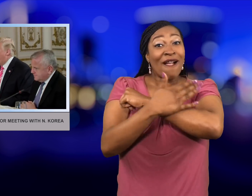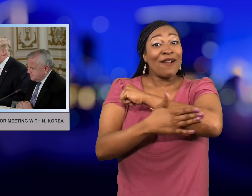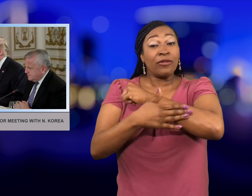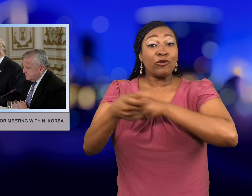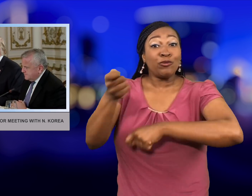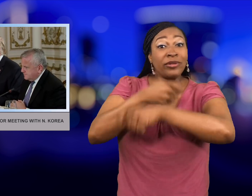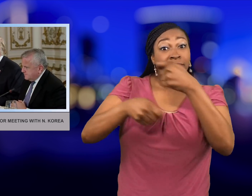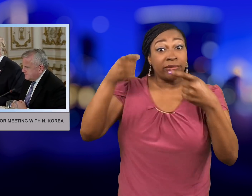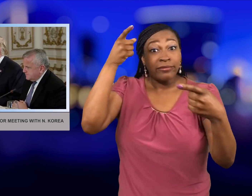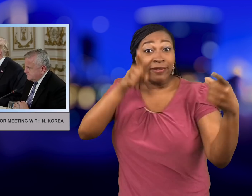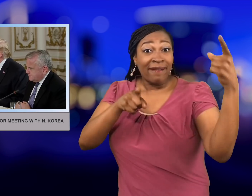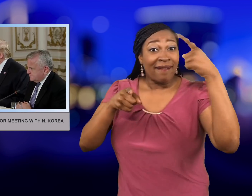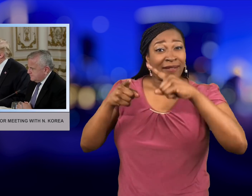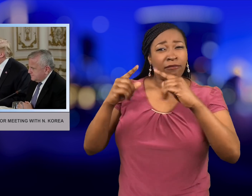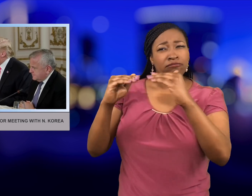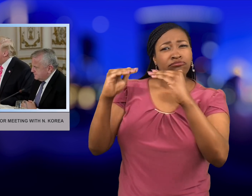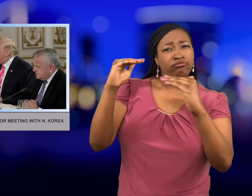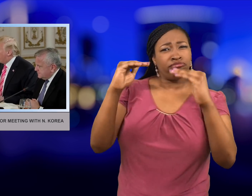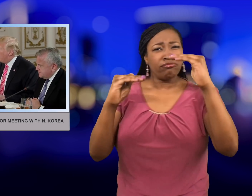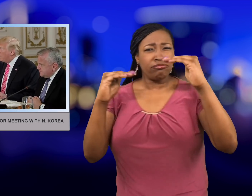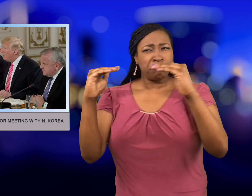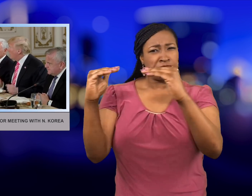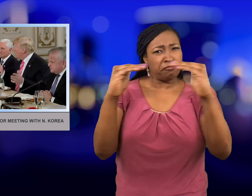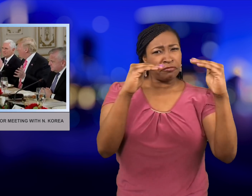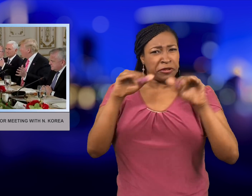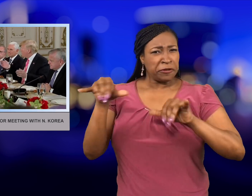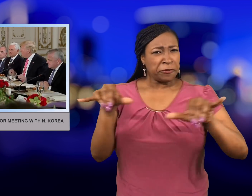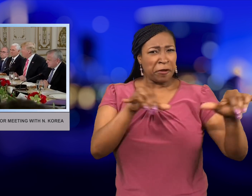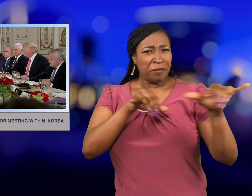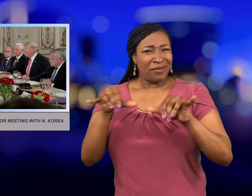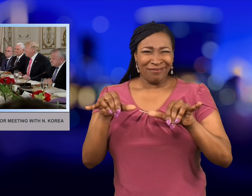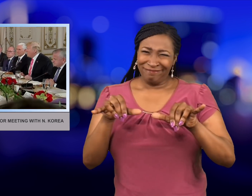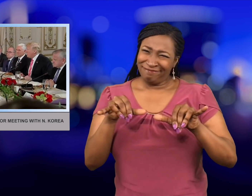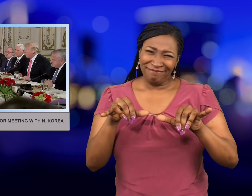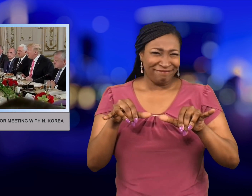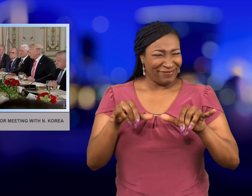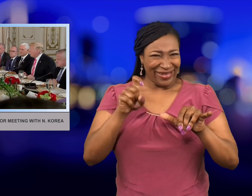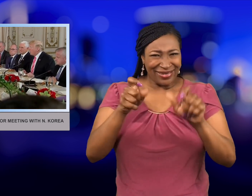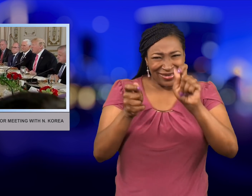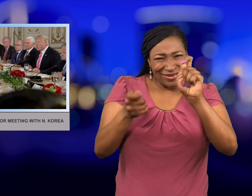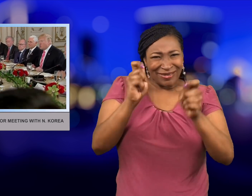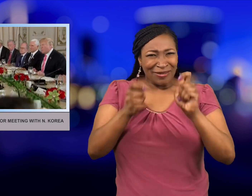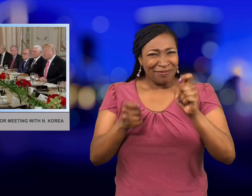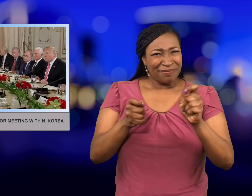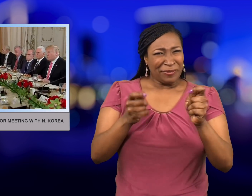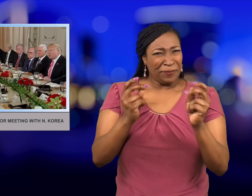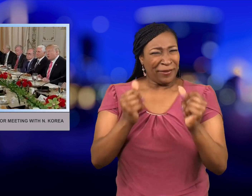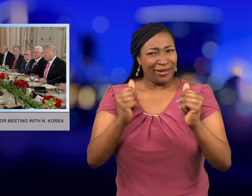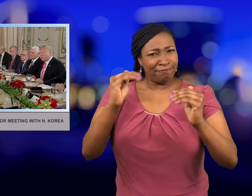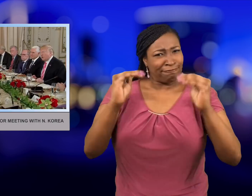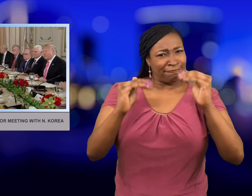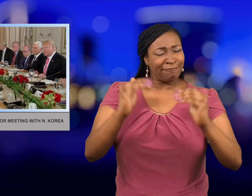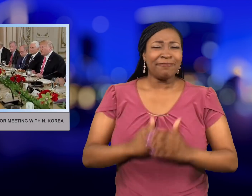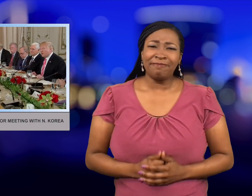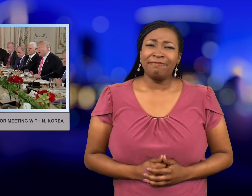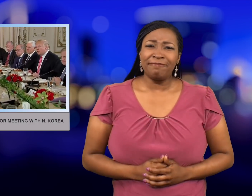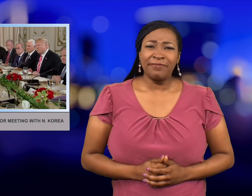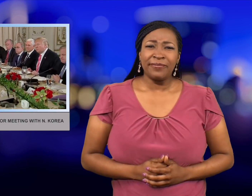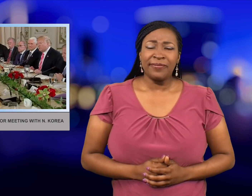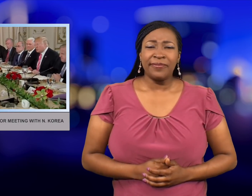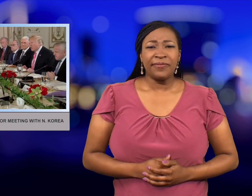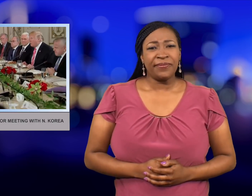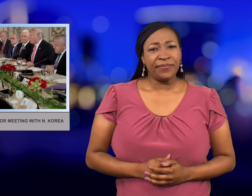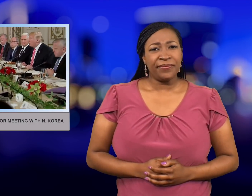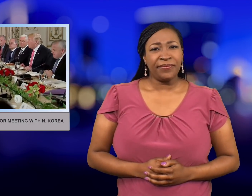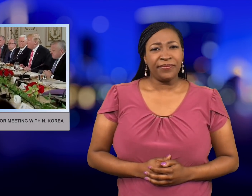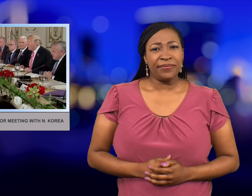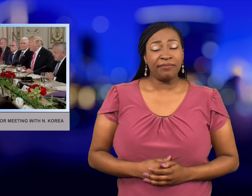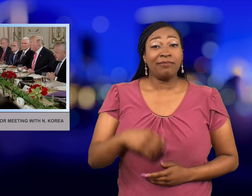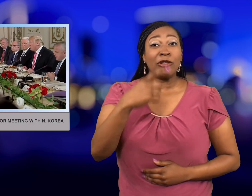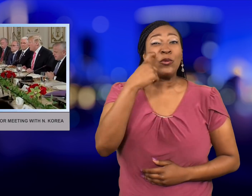two countries is not bilateral and needs to be amended immediately.